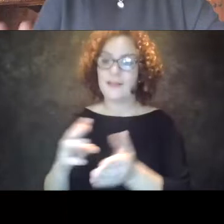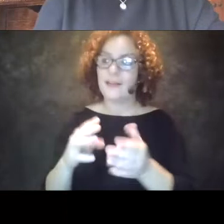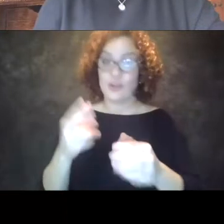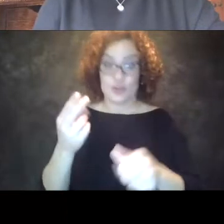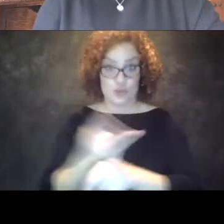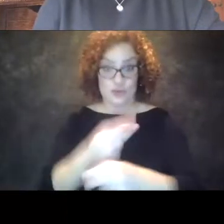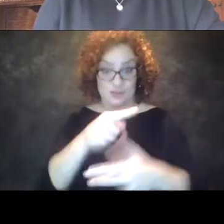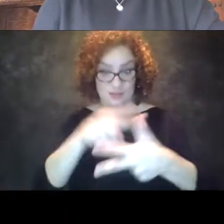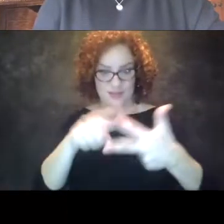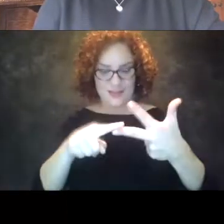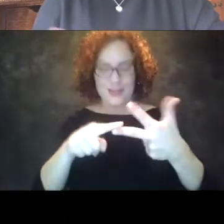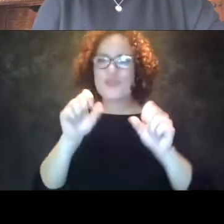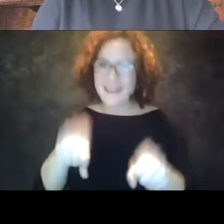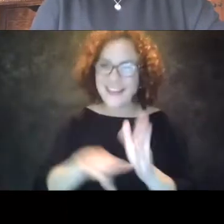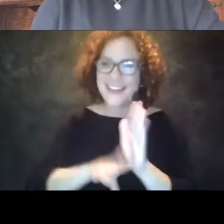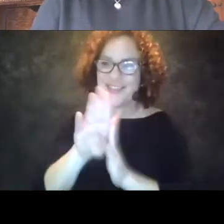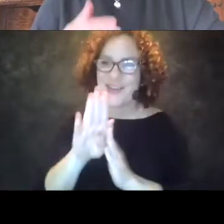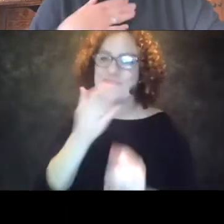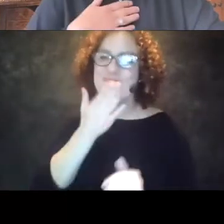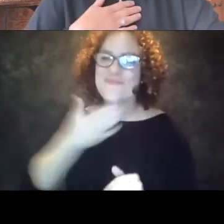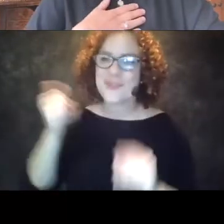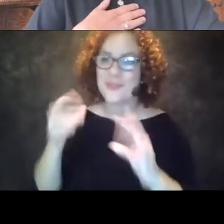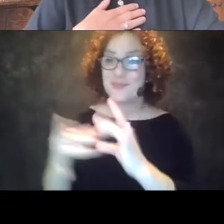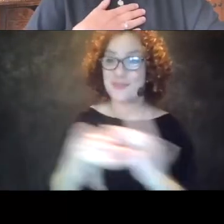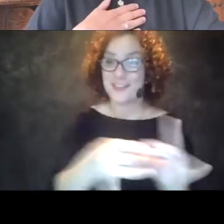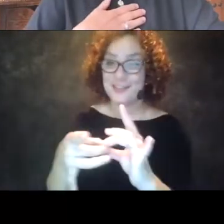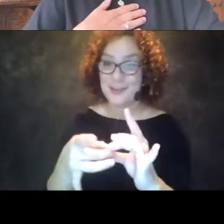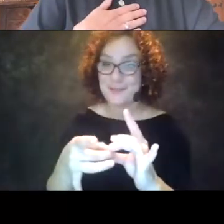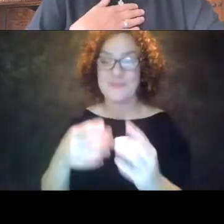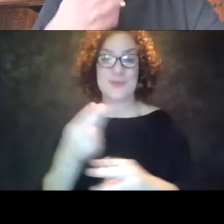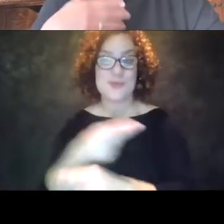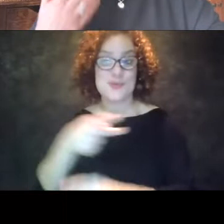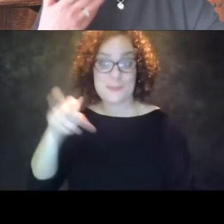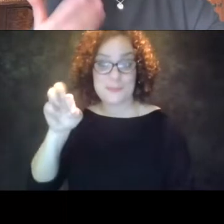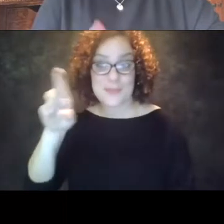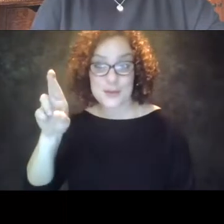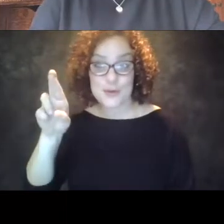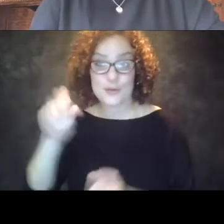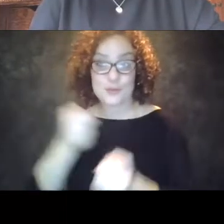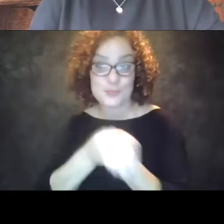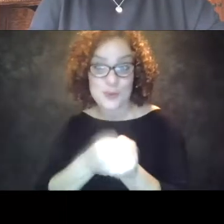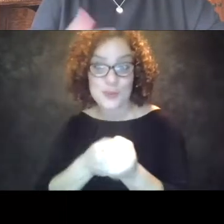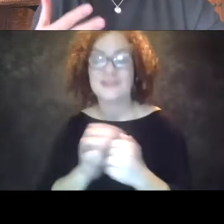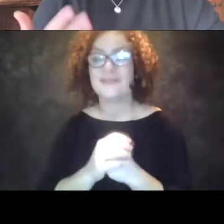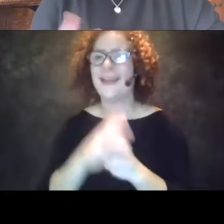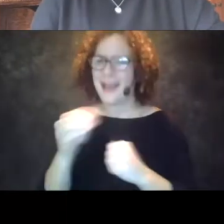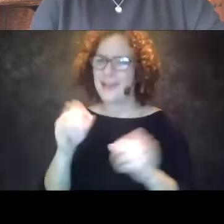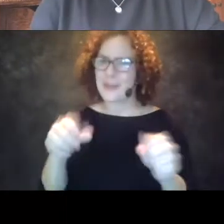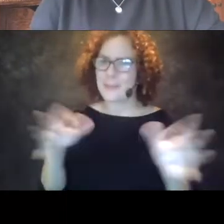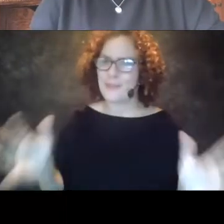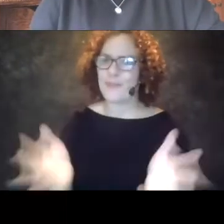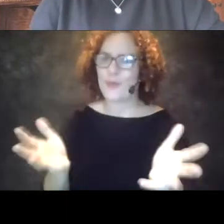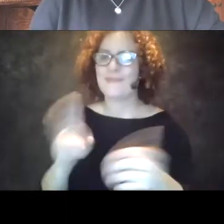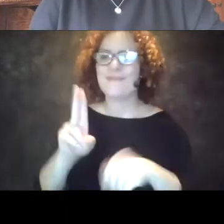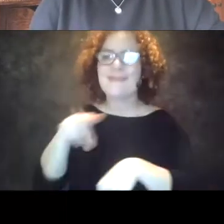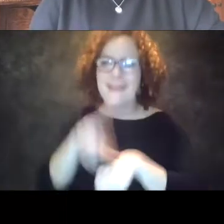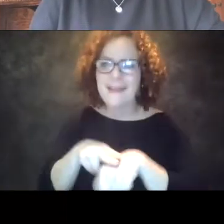more peer supports, and also really help promotes natural opportunities for self advocacy, by